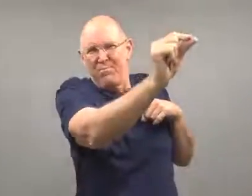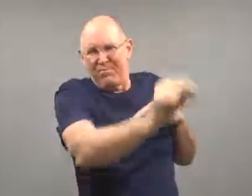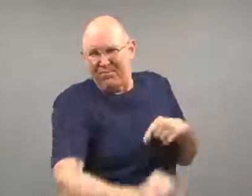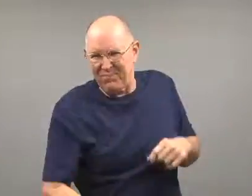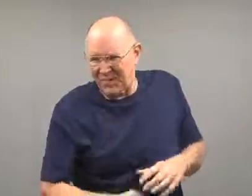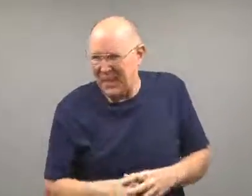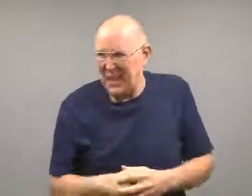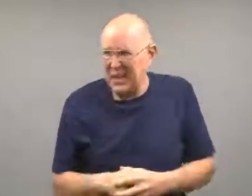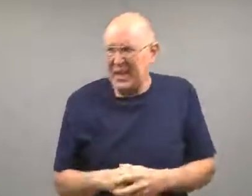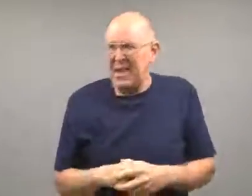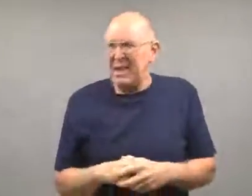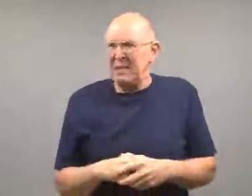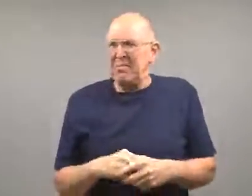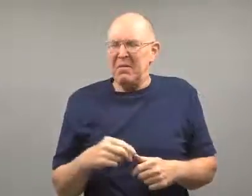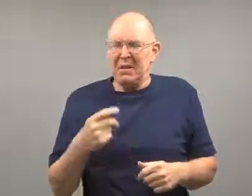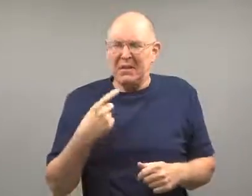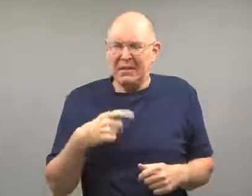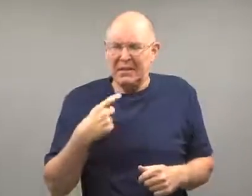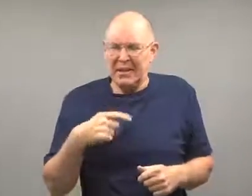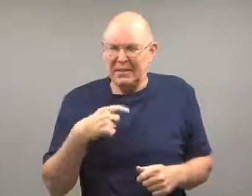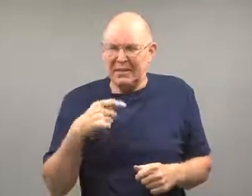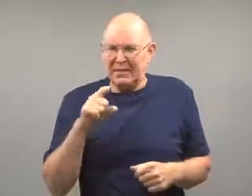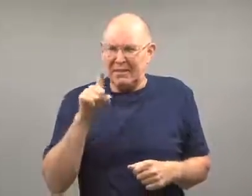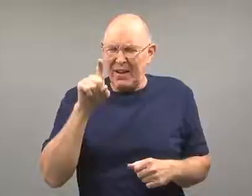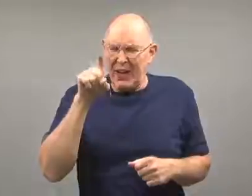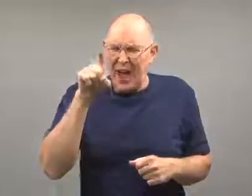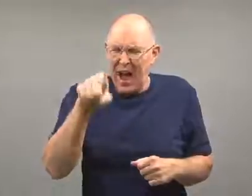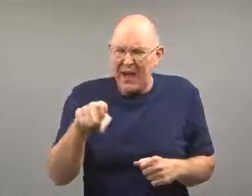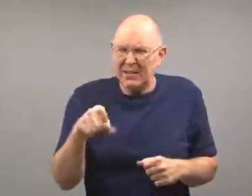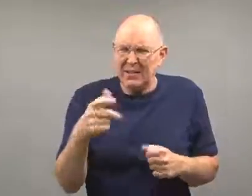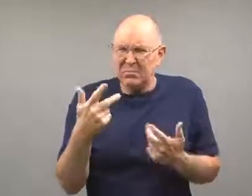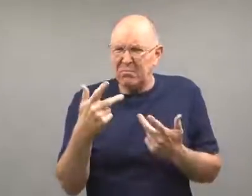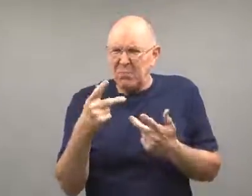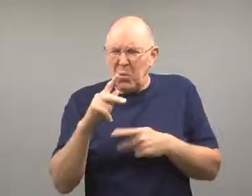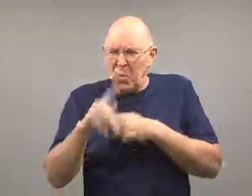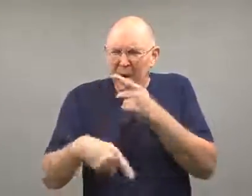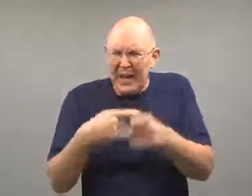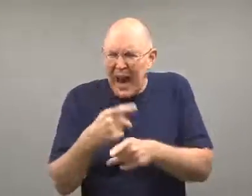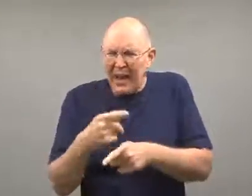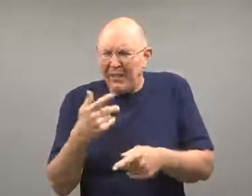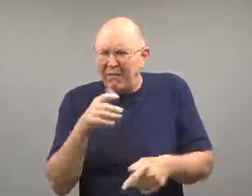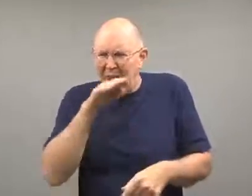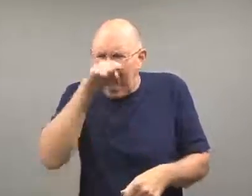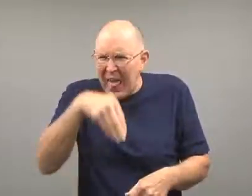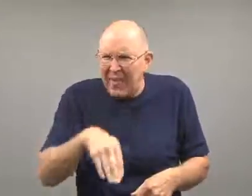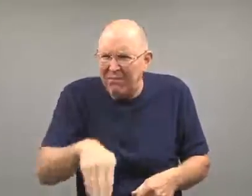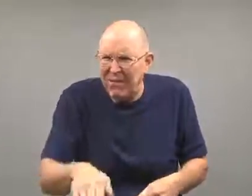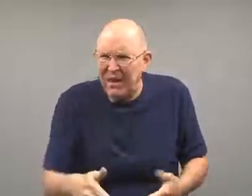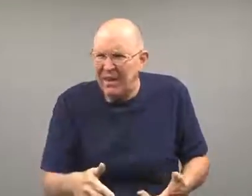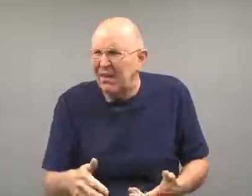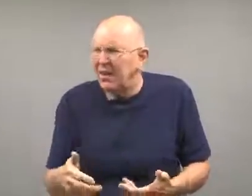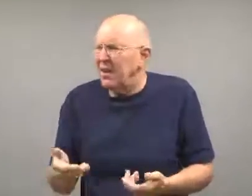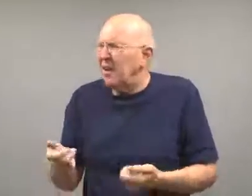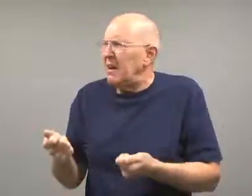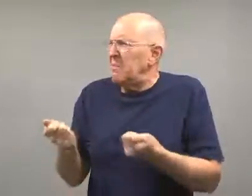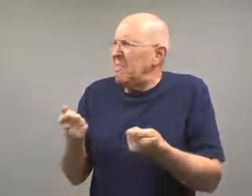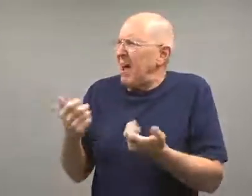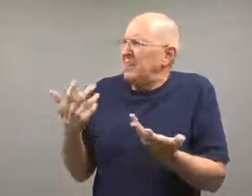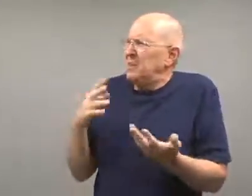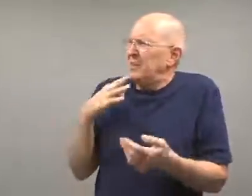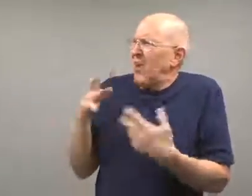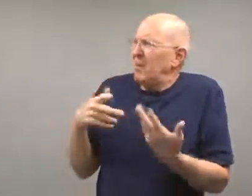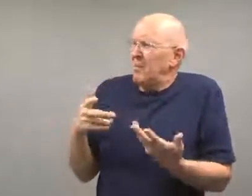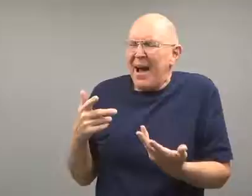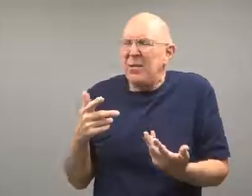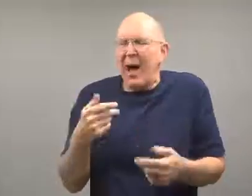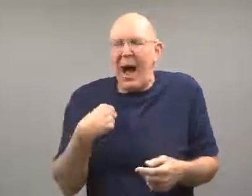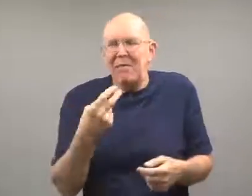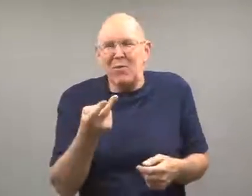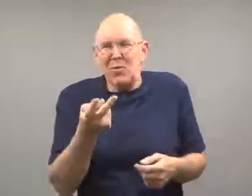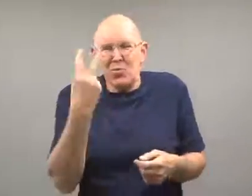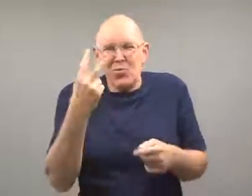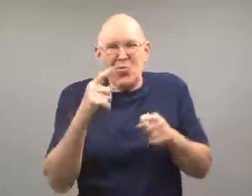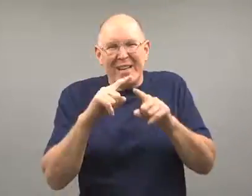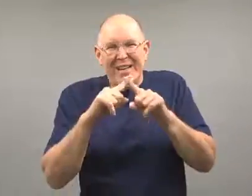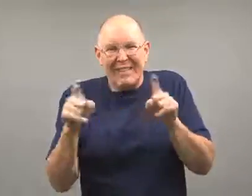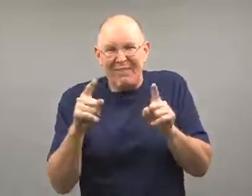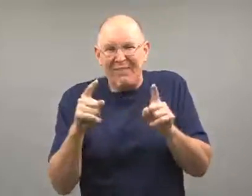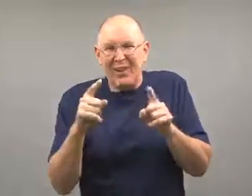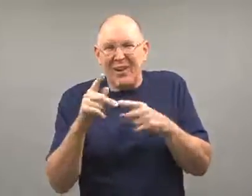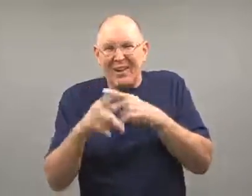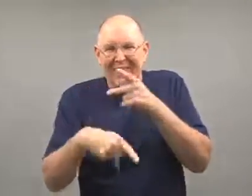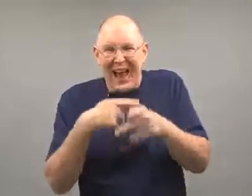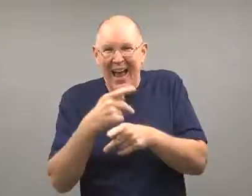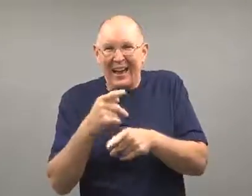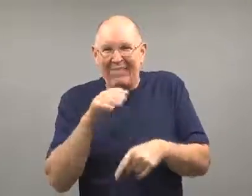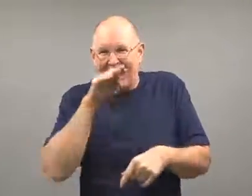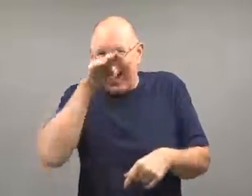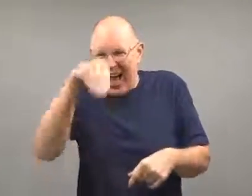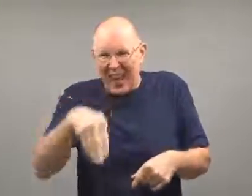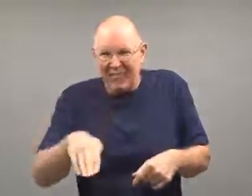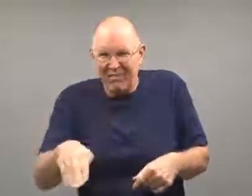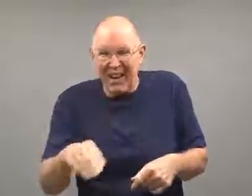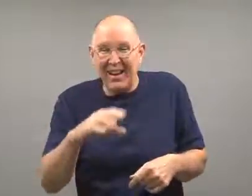The detective asked, "What kind of elephant was it?"